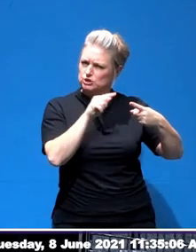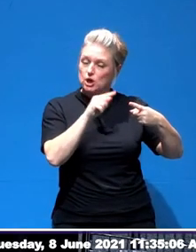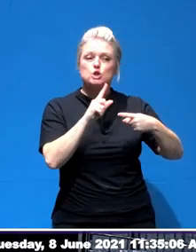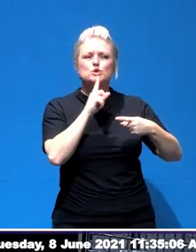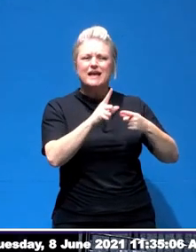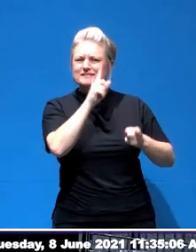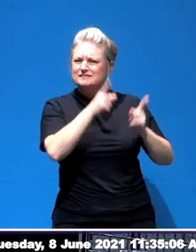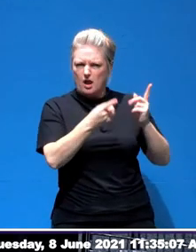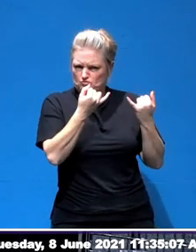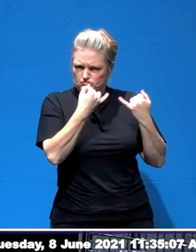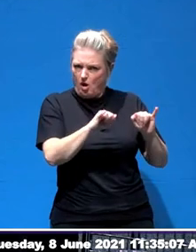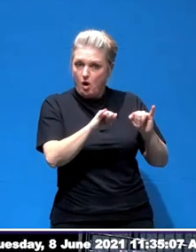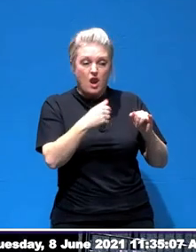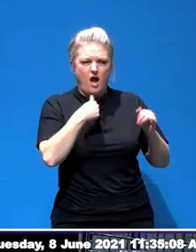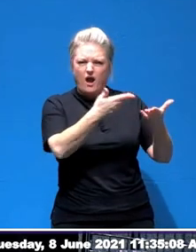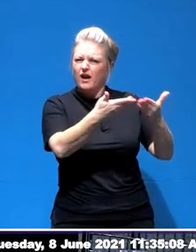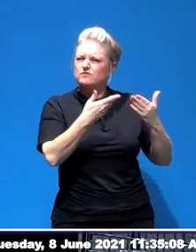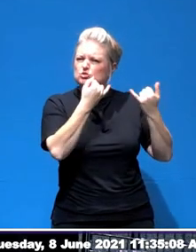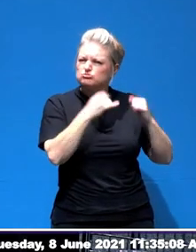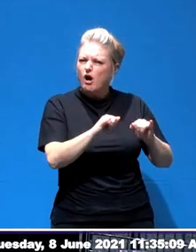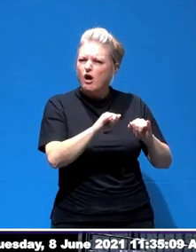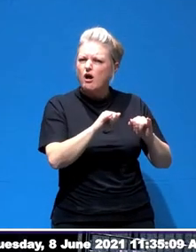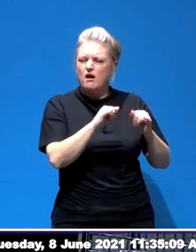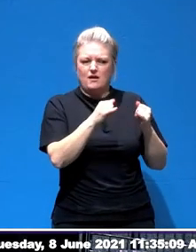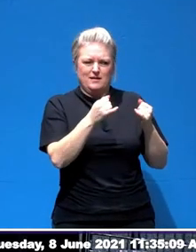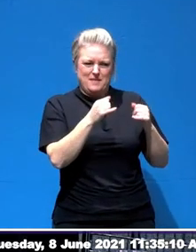medication when you went away on holiday, they gave you the wrong one.